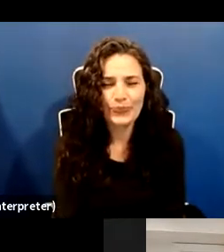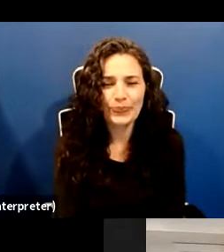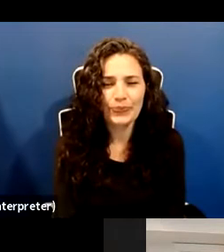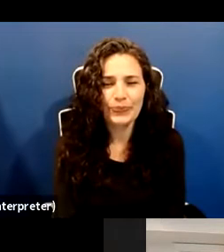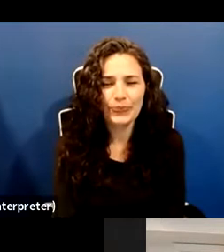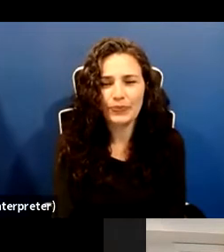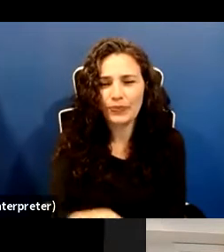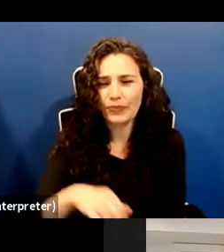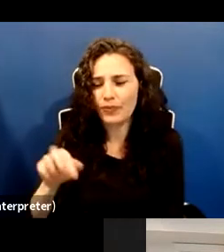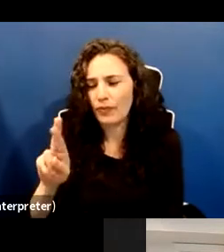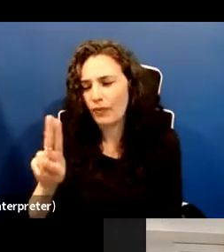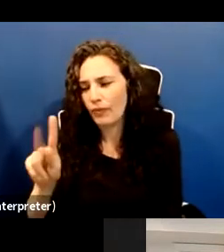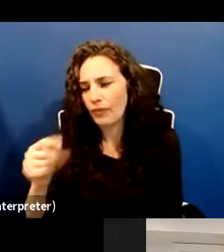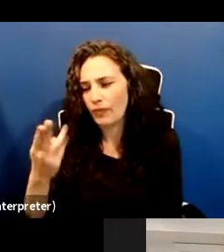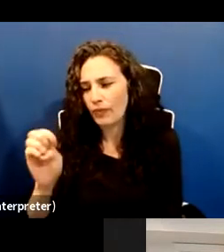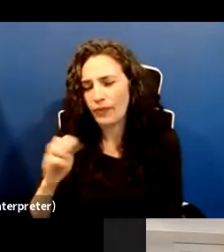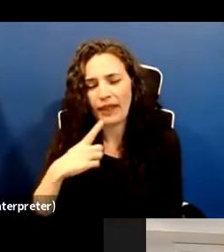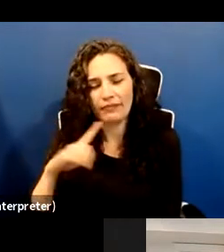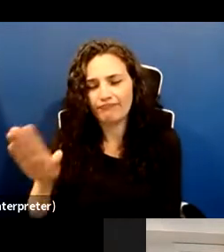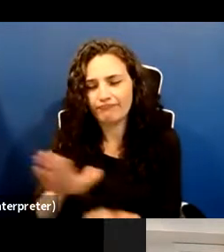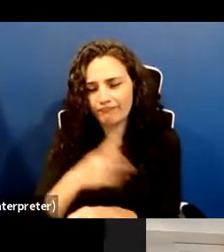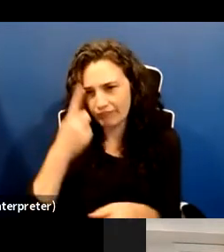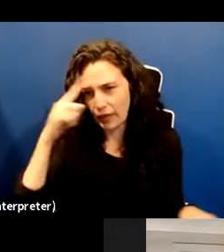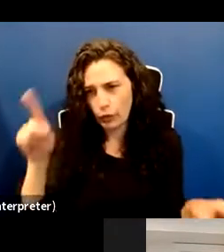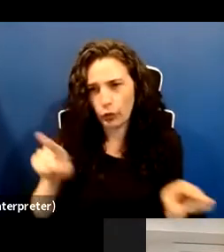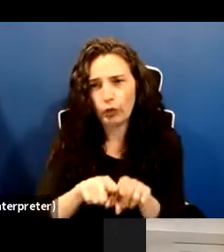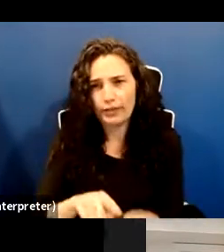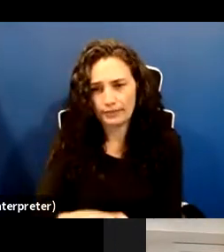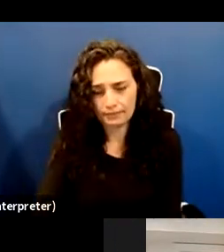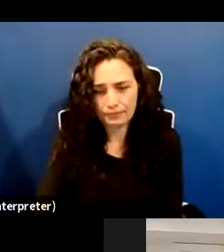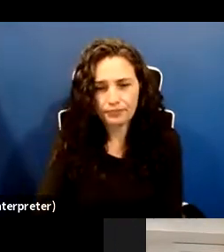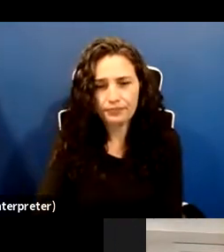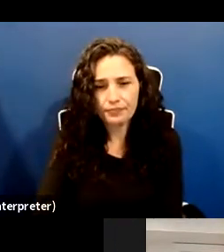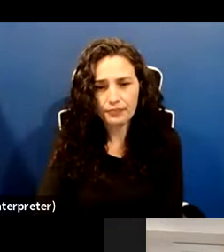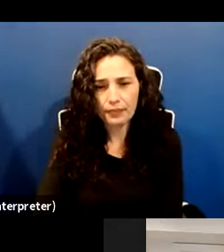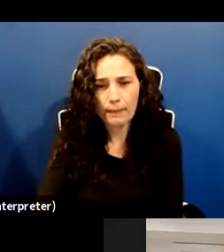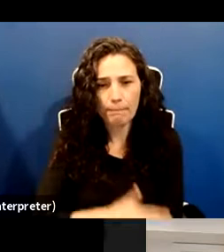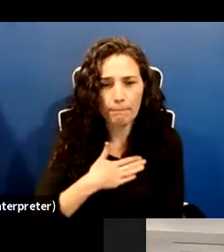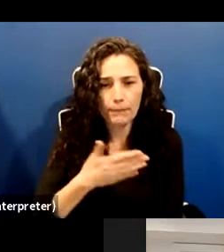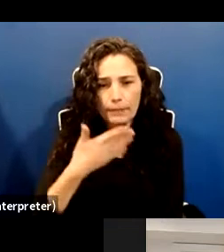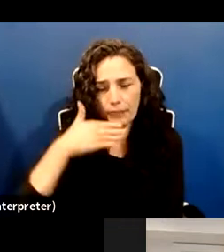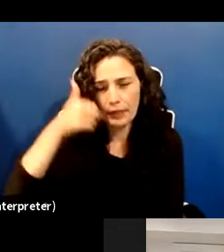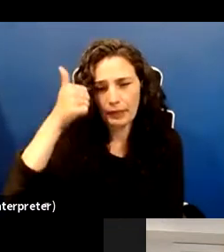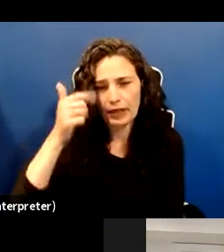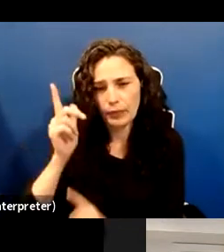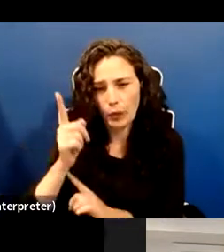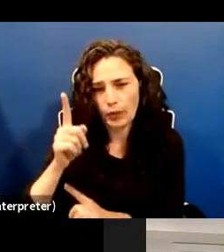I totally agree with what Adi said. And I think for me, one of the highest moments where, was Amanda's birth.